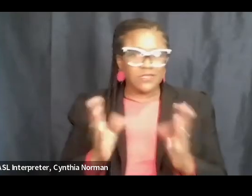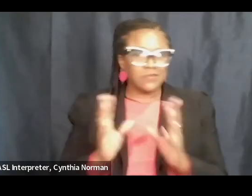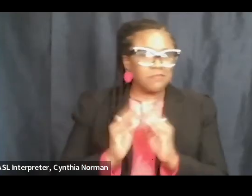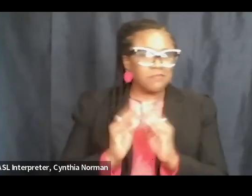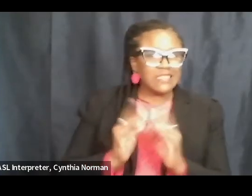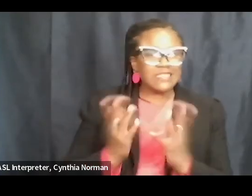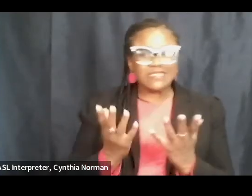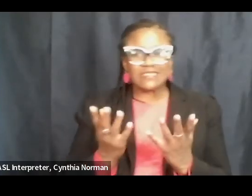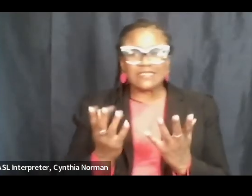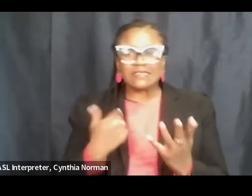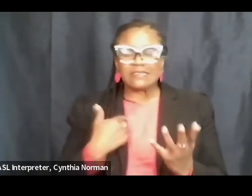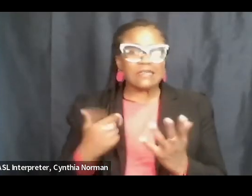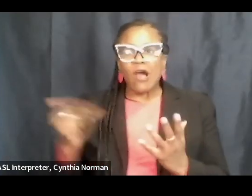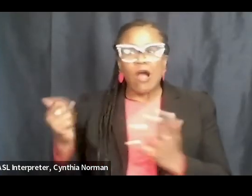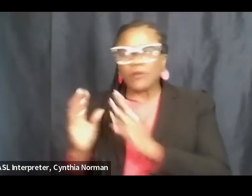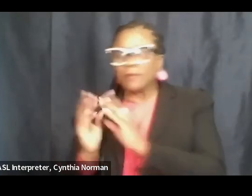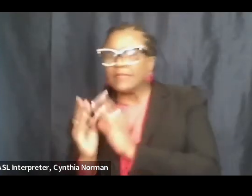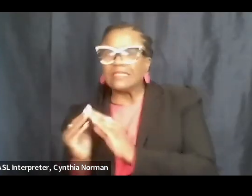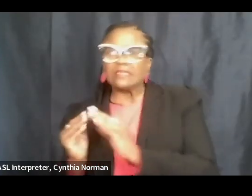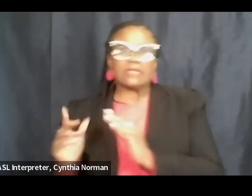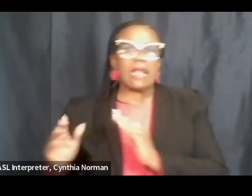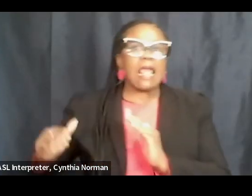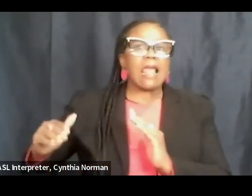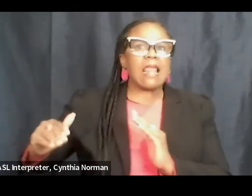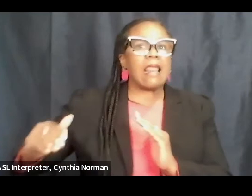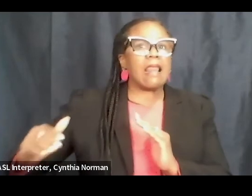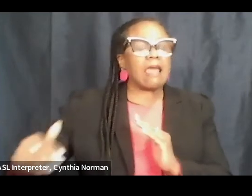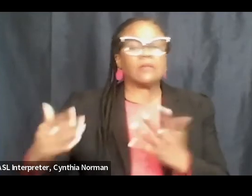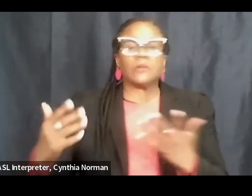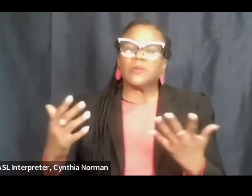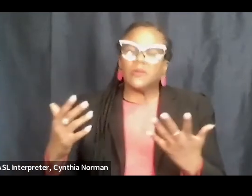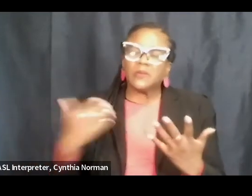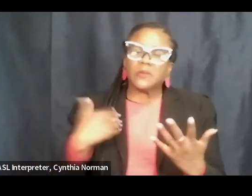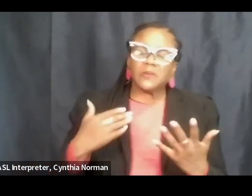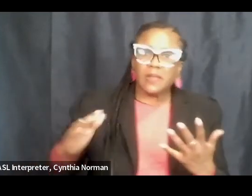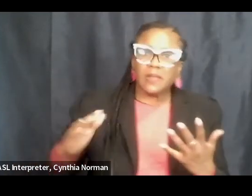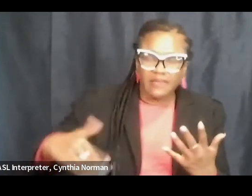from getting onto the Zoom earlier, but I just want to say